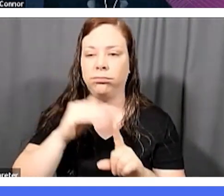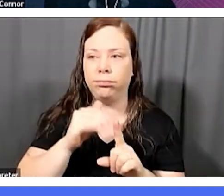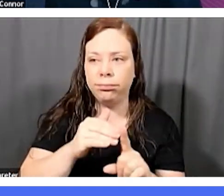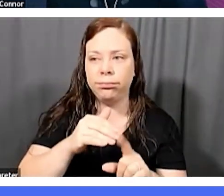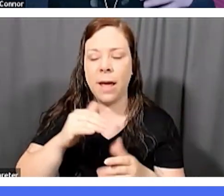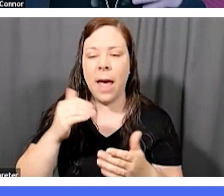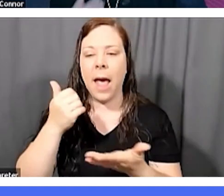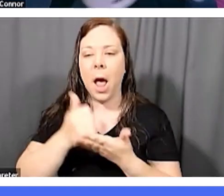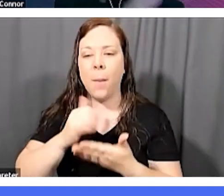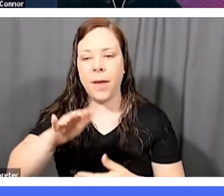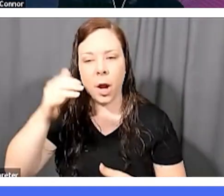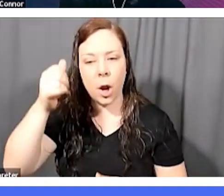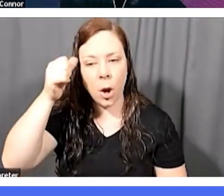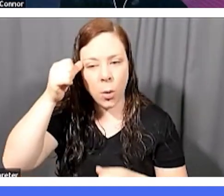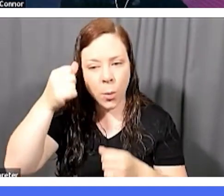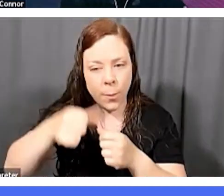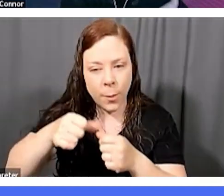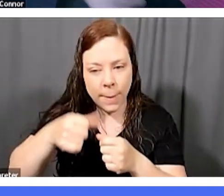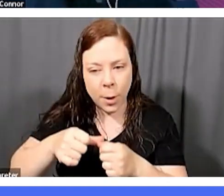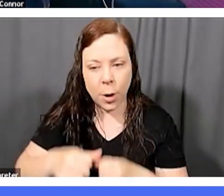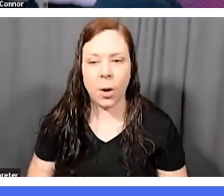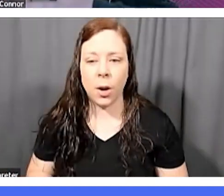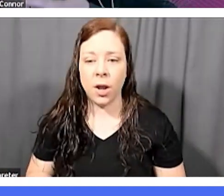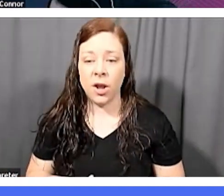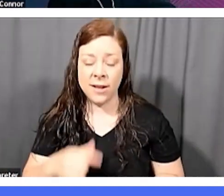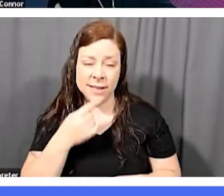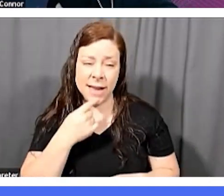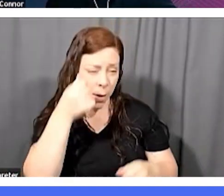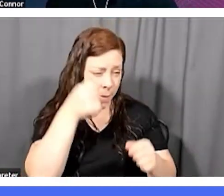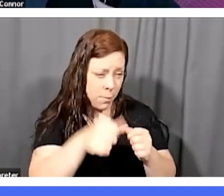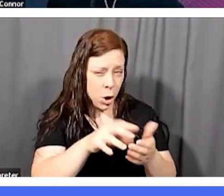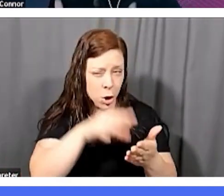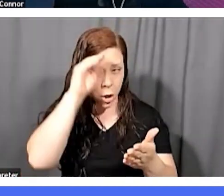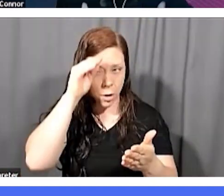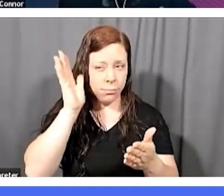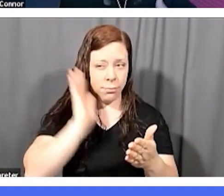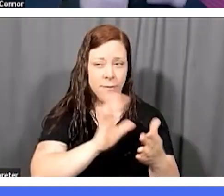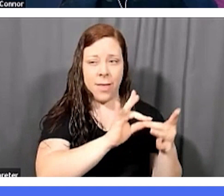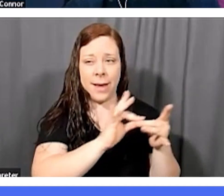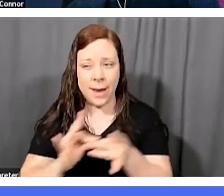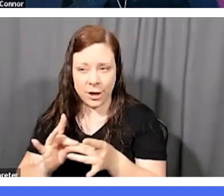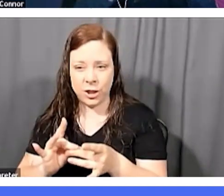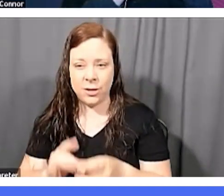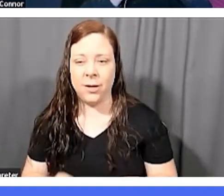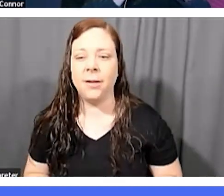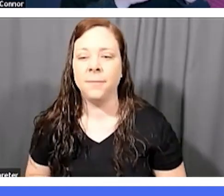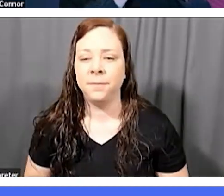Hey, dear learner, remember you learn these few things. Let me draw some connections now for you. As opposed to, I'm gonna spend half